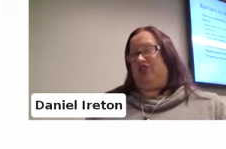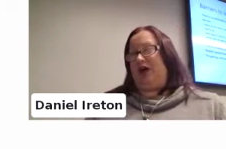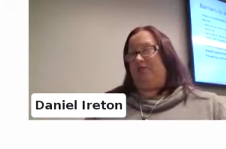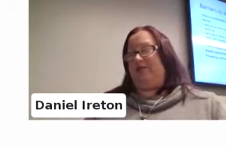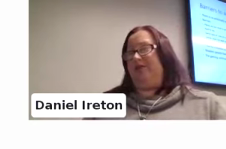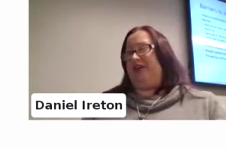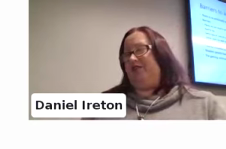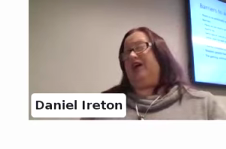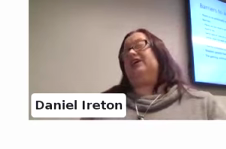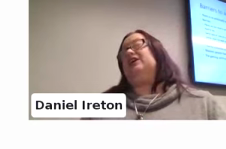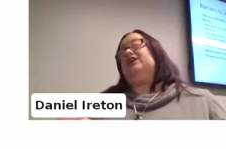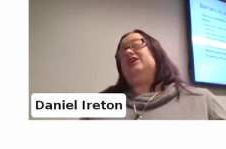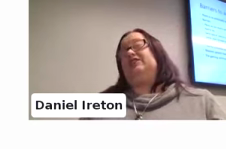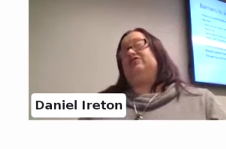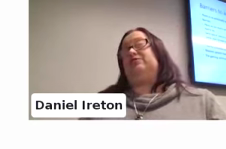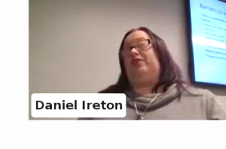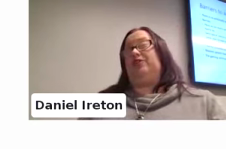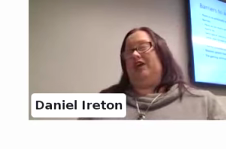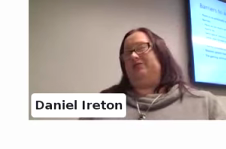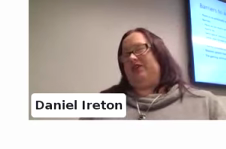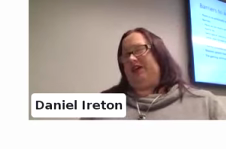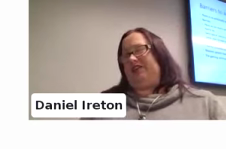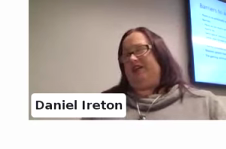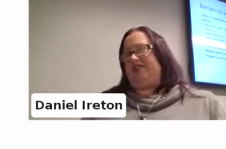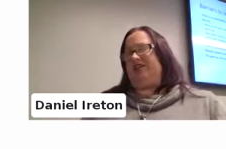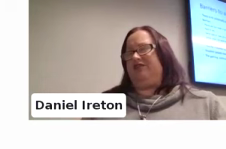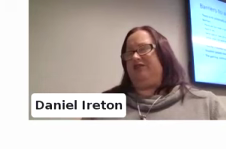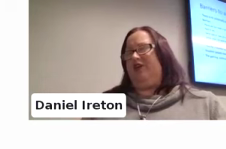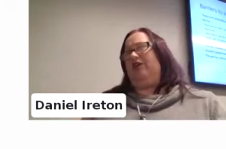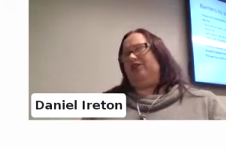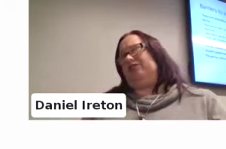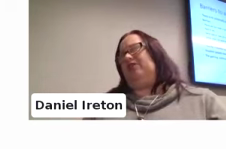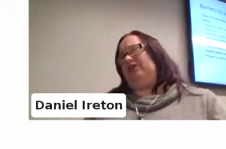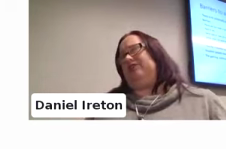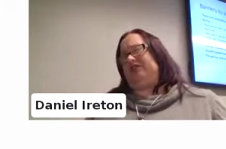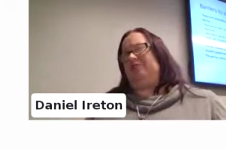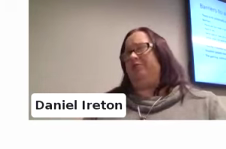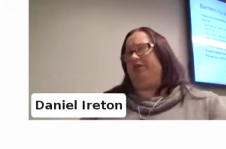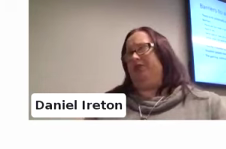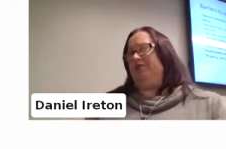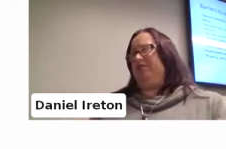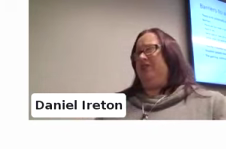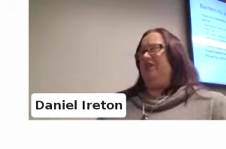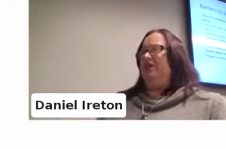Also the gaming community itself as we well know, video games are notorious for gate keeping.